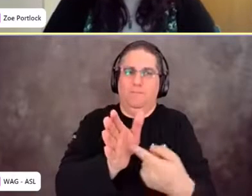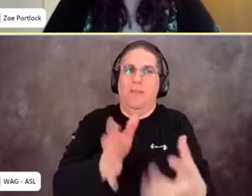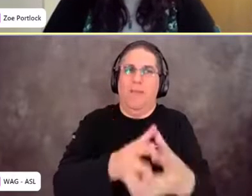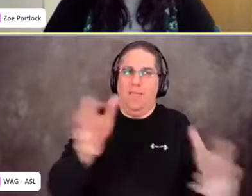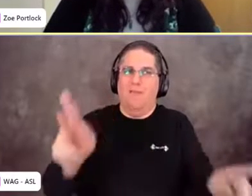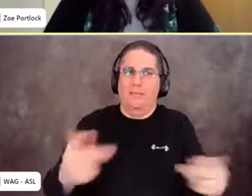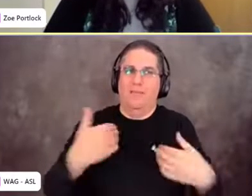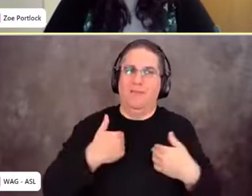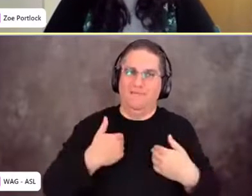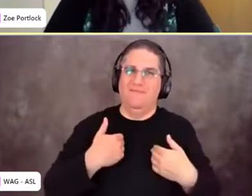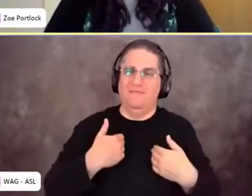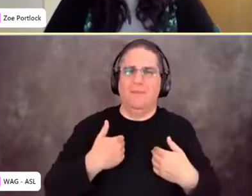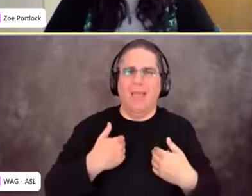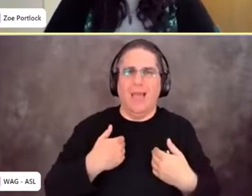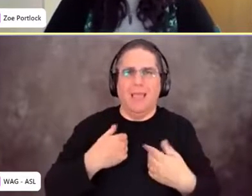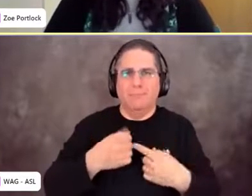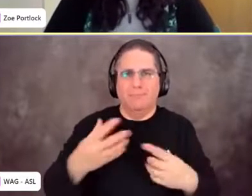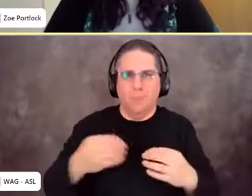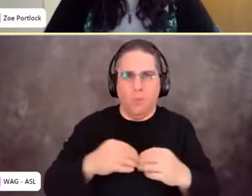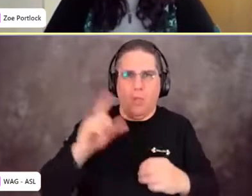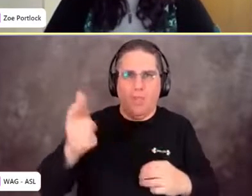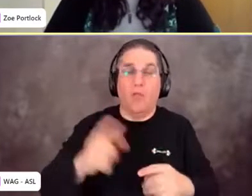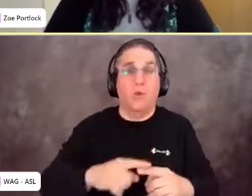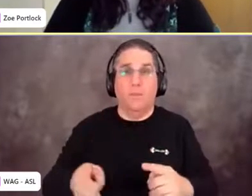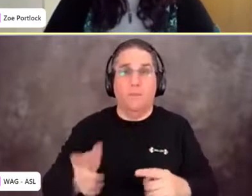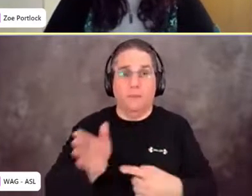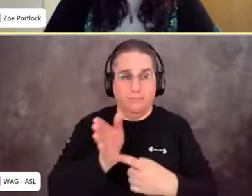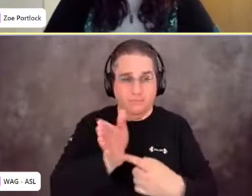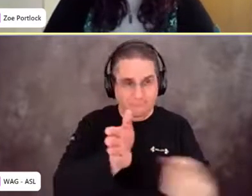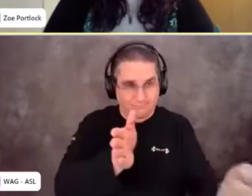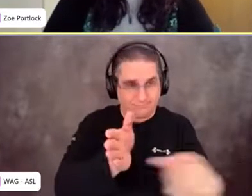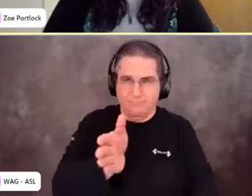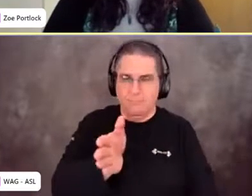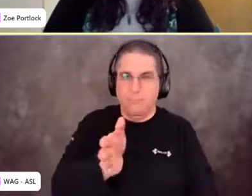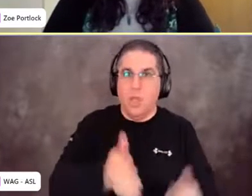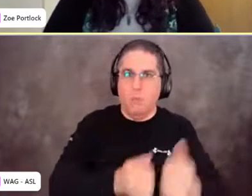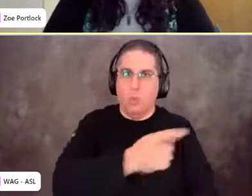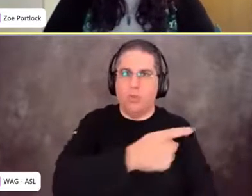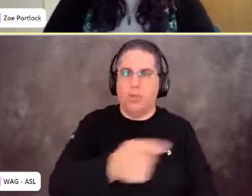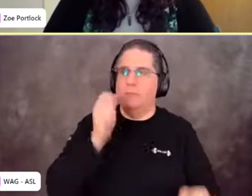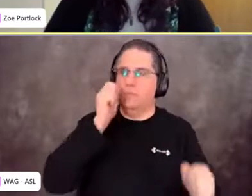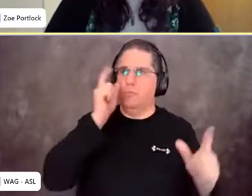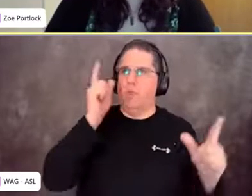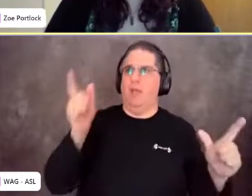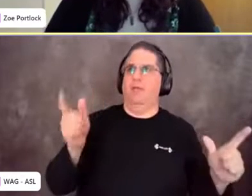typical of it only affects a couple people, which you were able to debunk with specifics that I can get